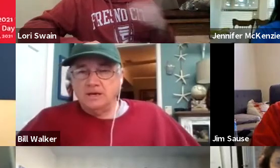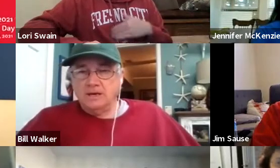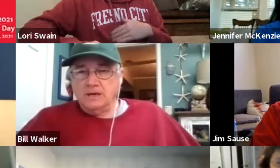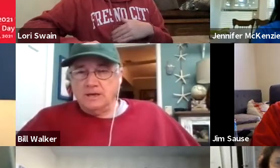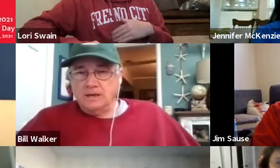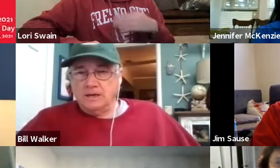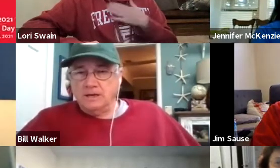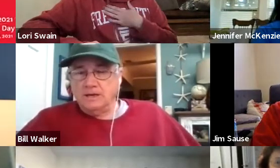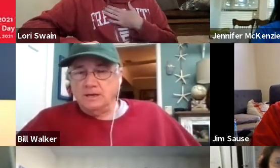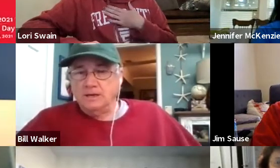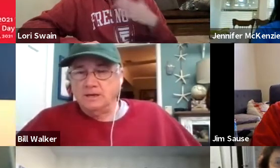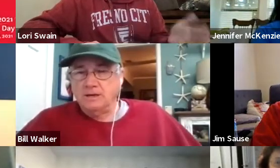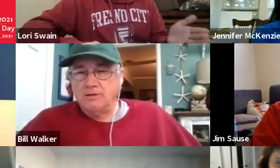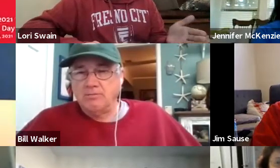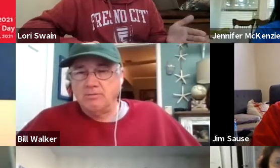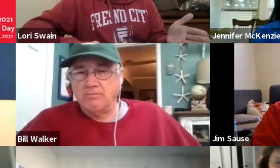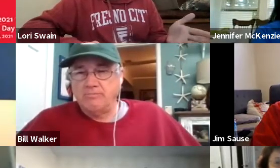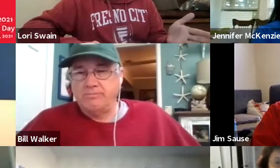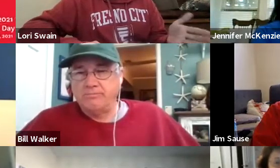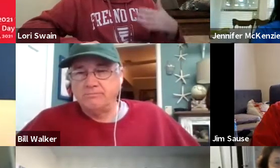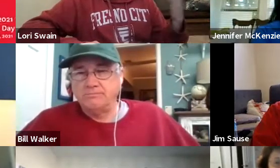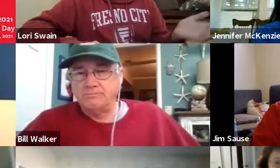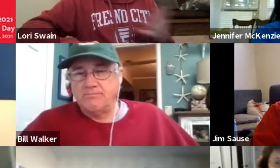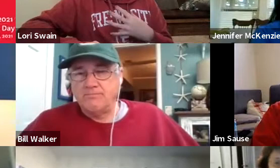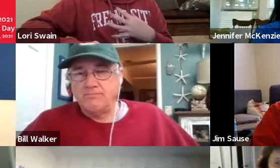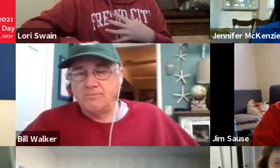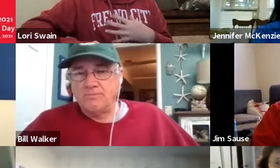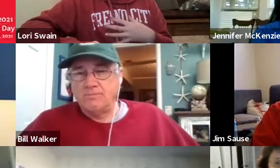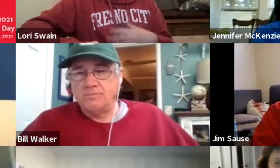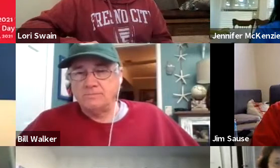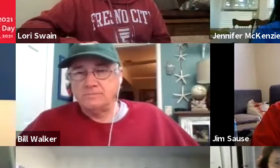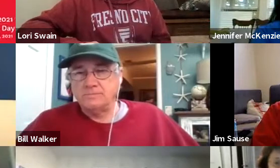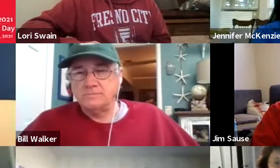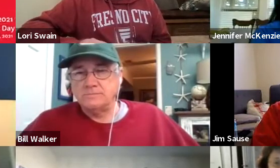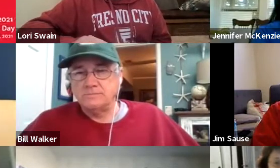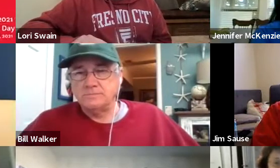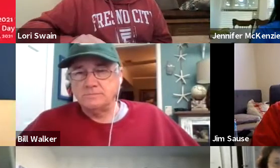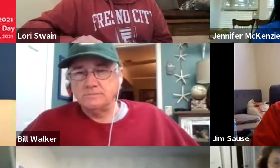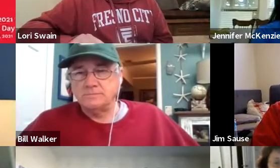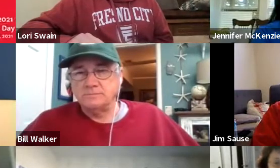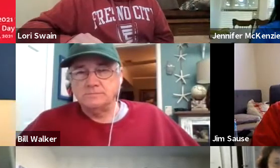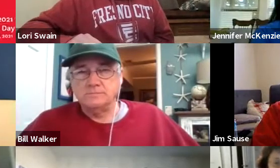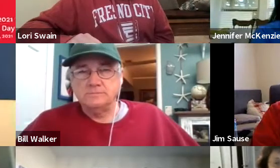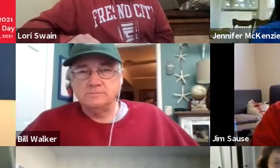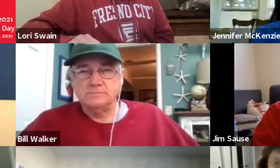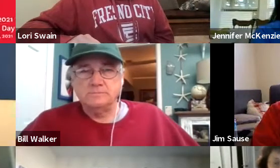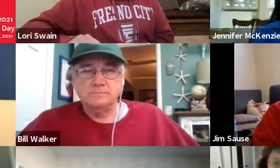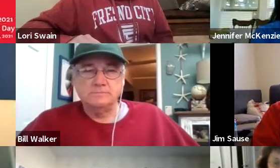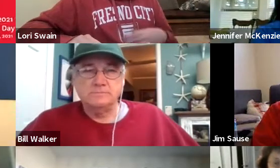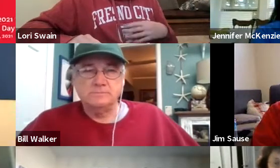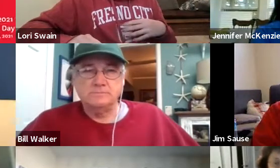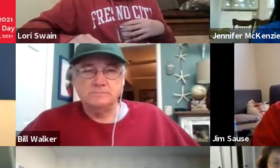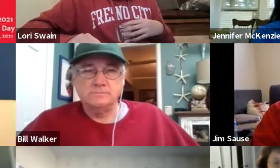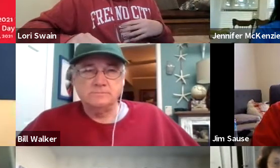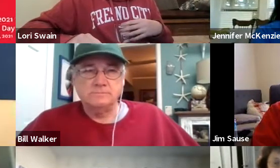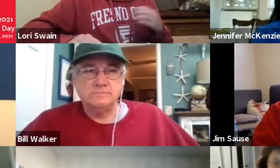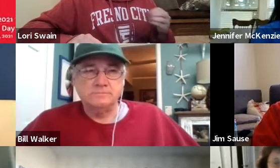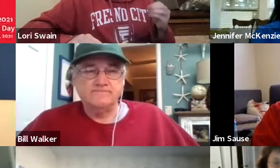us know. So that way, we can advise our students the best way possible to help them be the most successful. And then we take kind